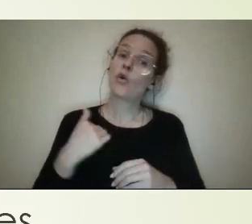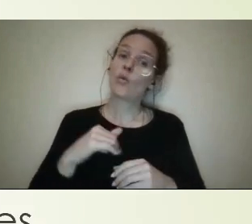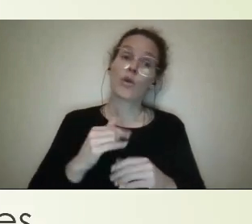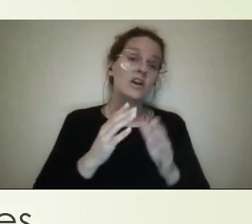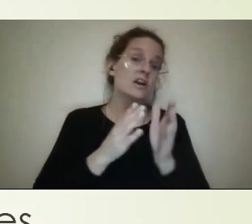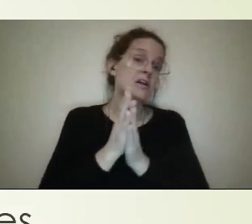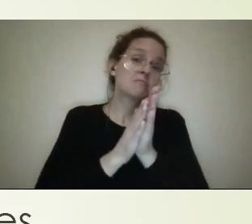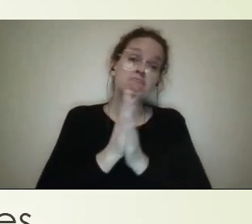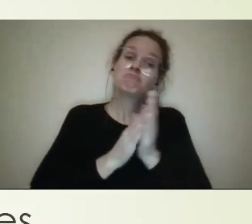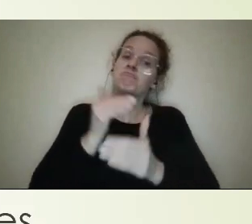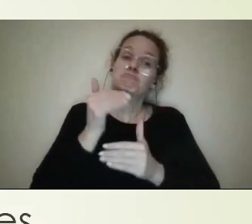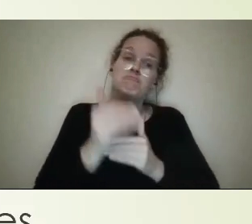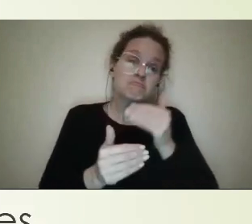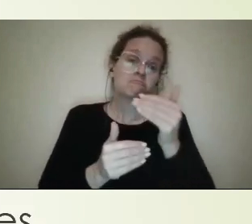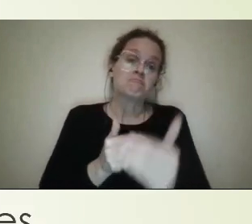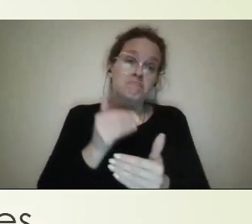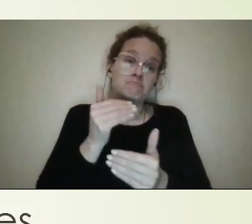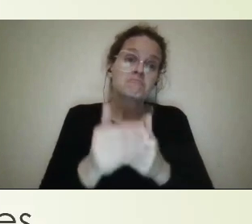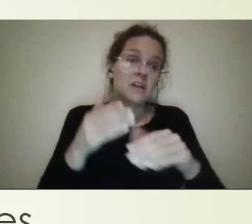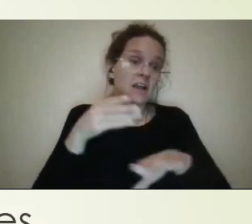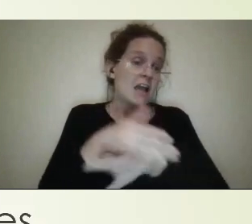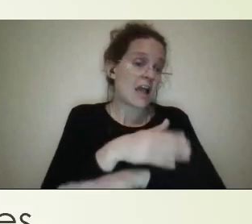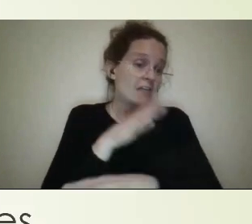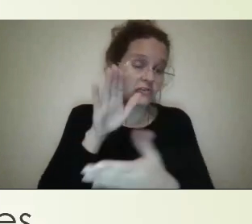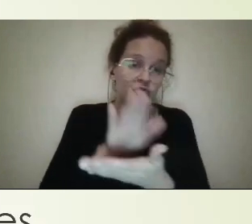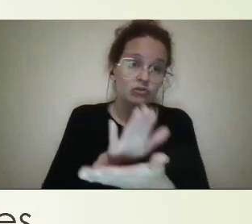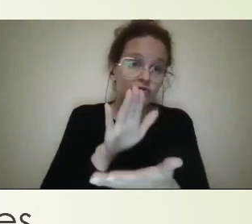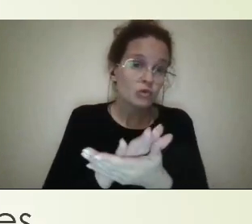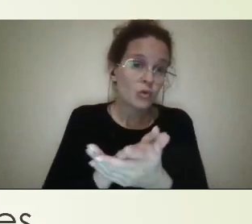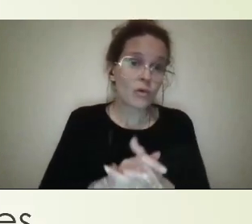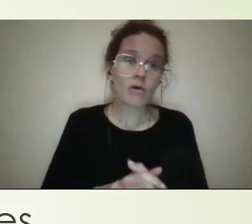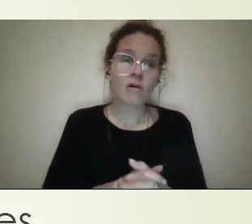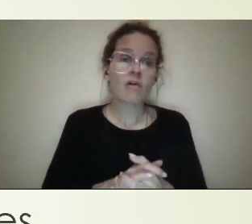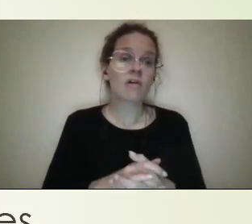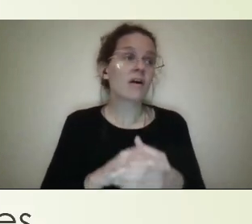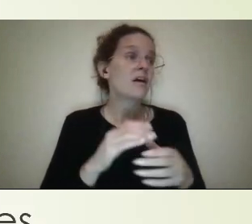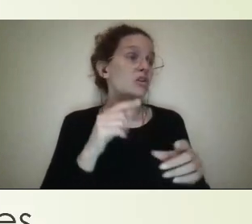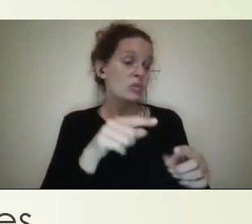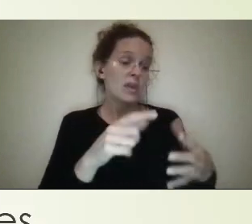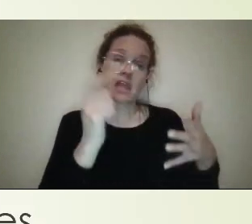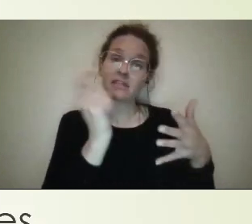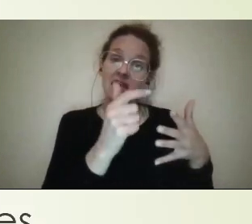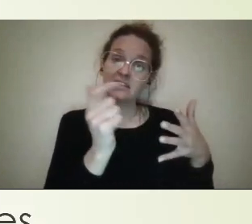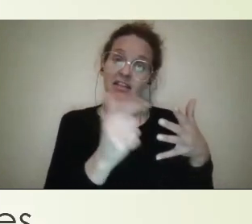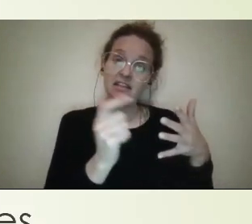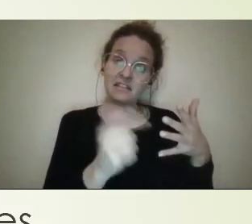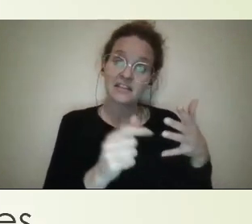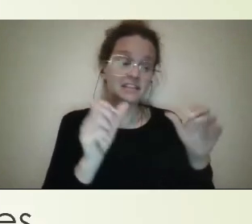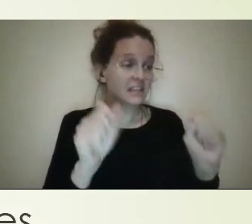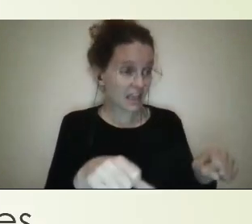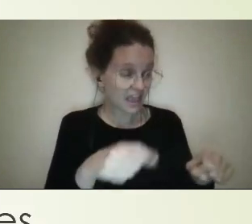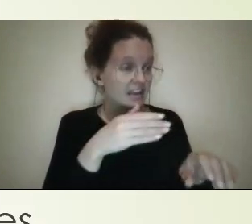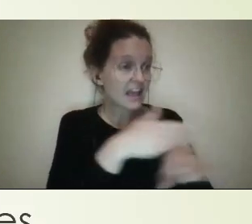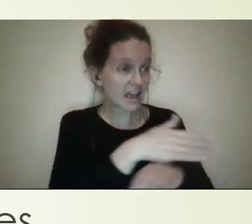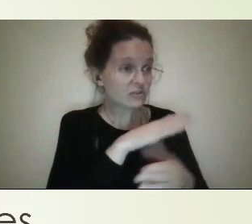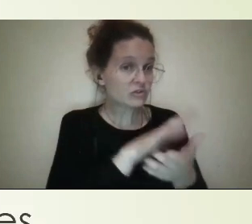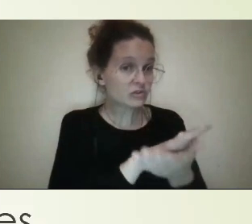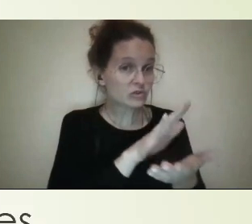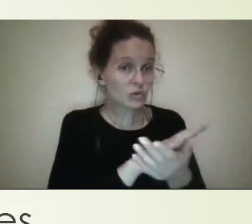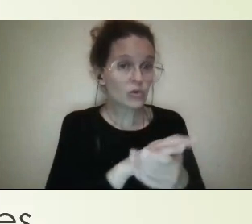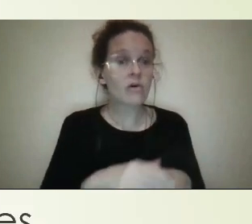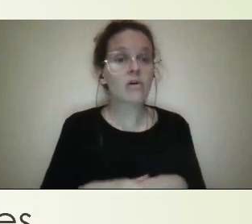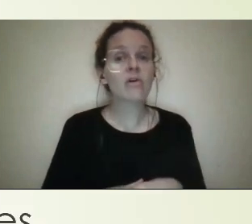school you can do this this and this." So those prompts help the child get through that moment of